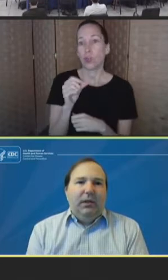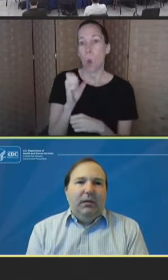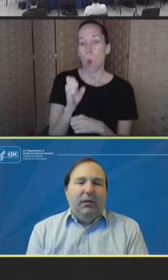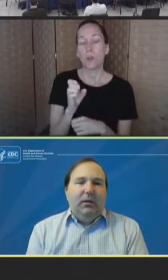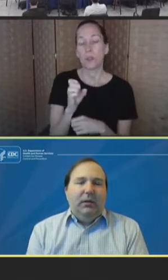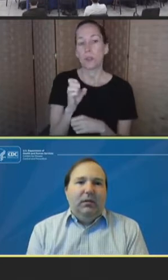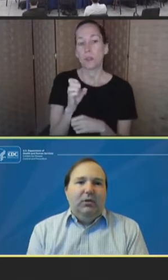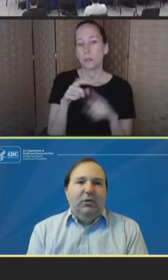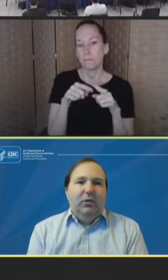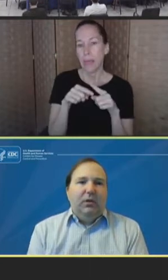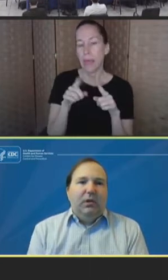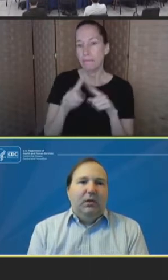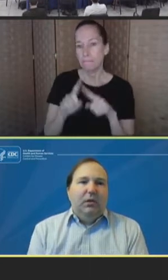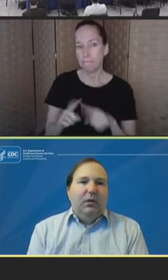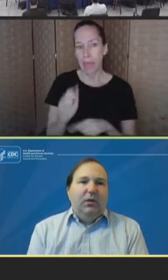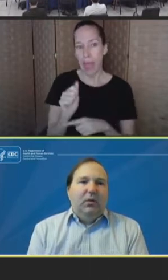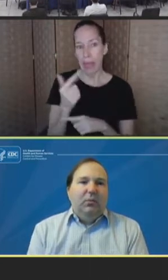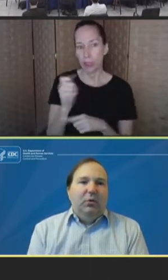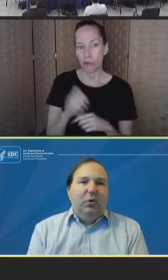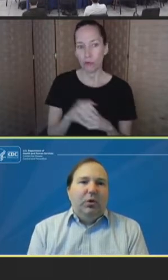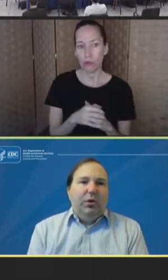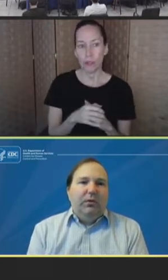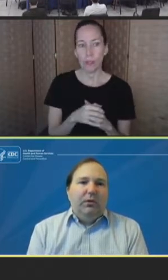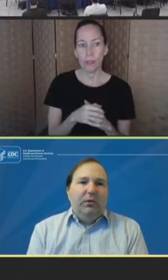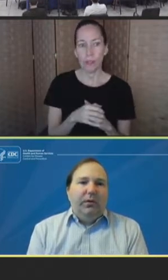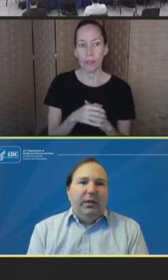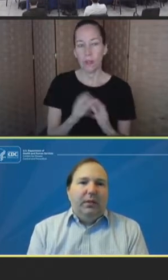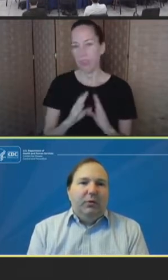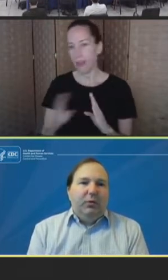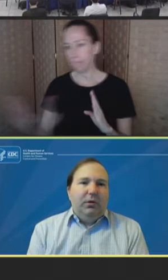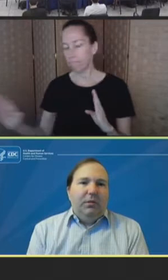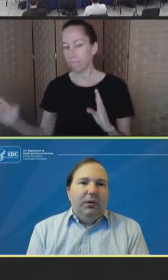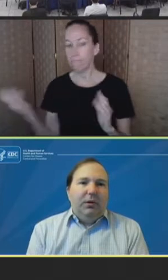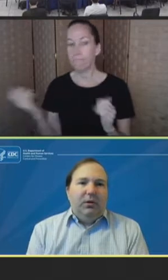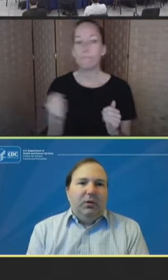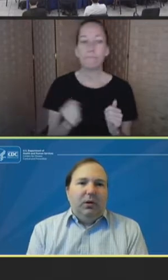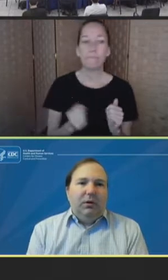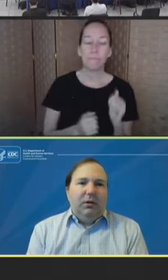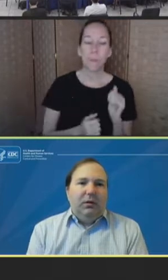again, this shows that the majority of use, the vast majority, has been in adults